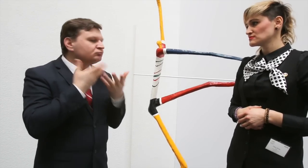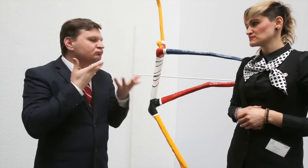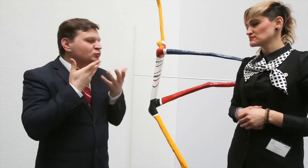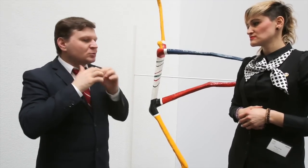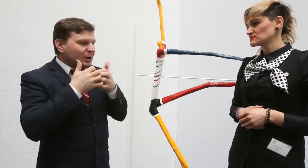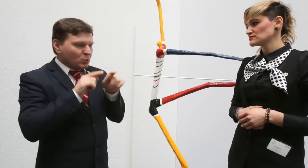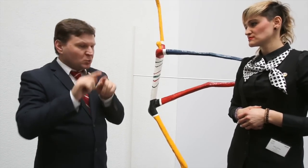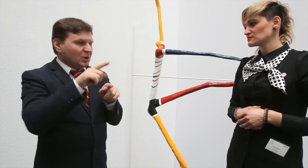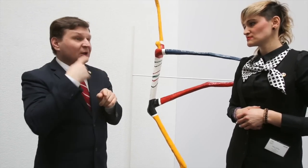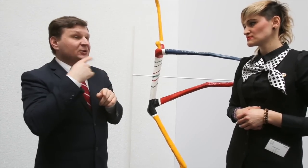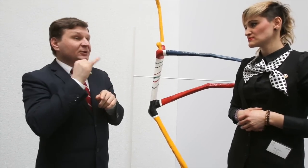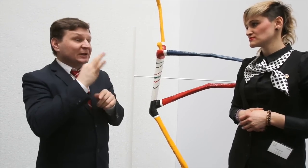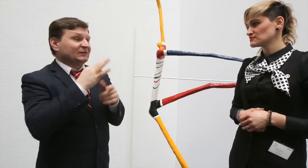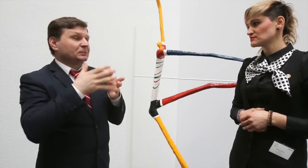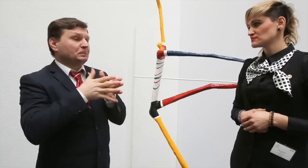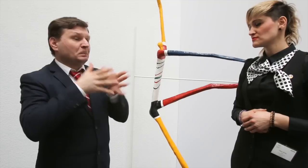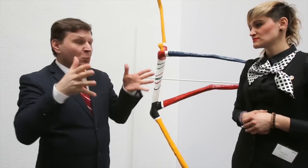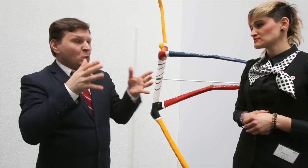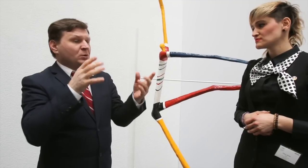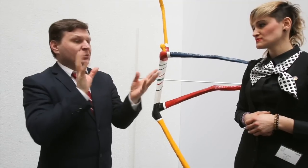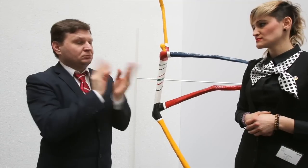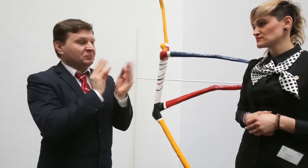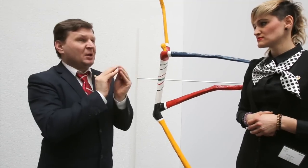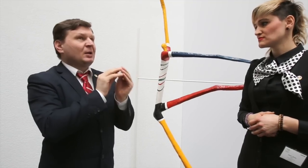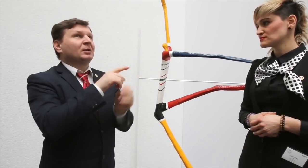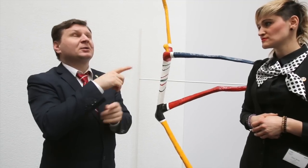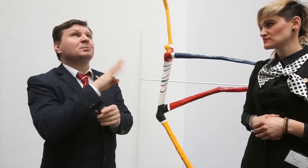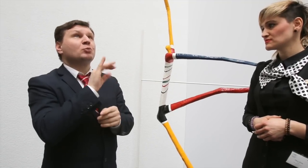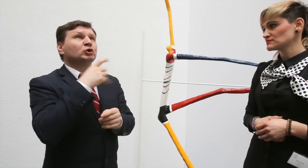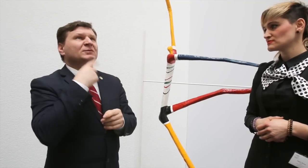ICSD serve on a global level, be a global organisation,